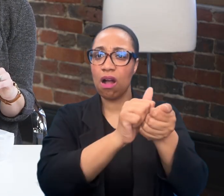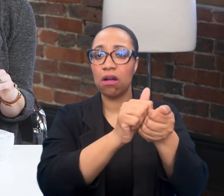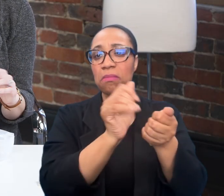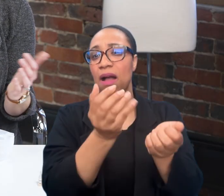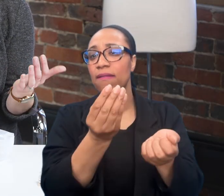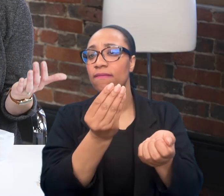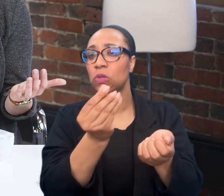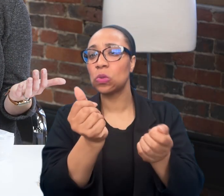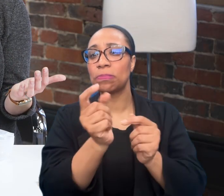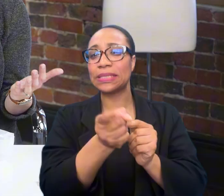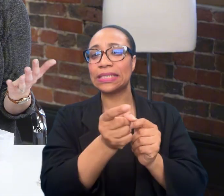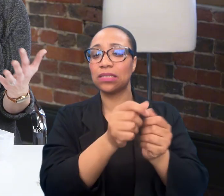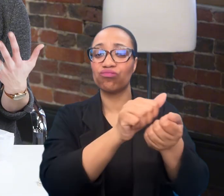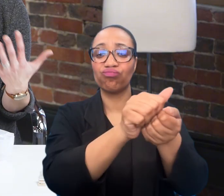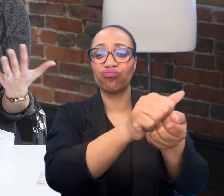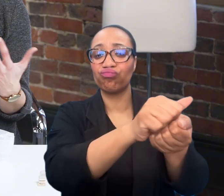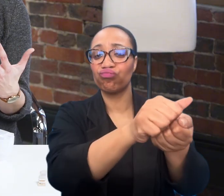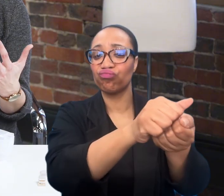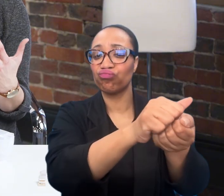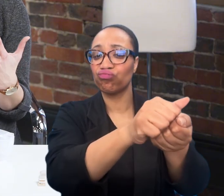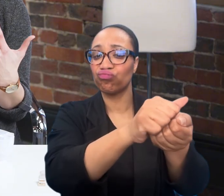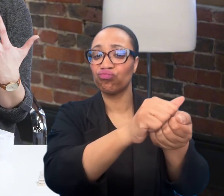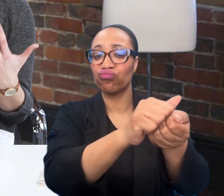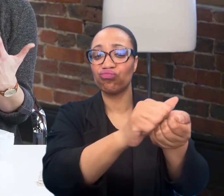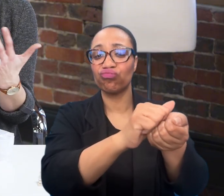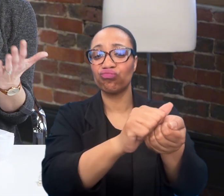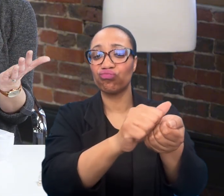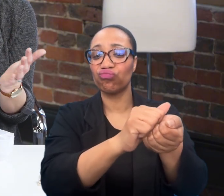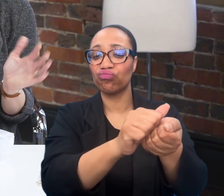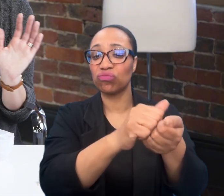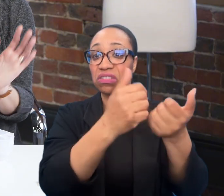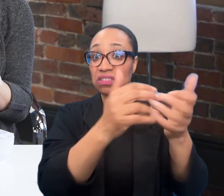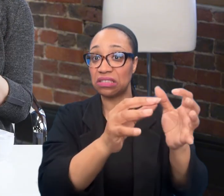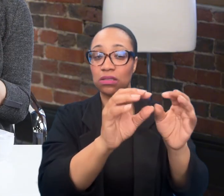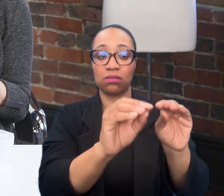in the bowl let them soak for a few minutes and then wash in the rinse with clear water and they